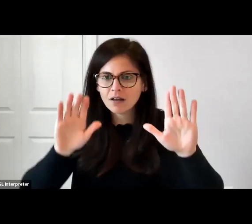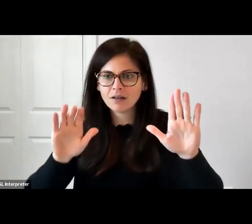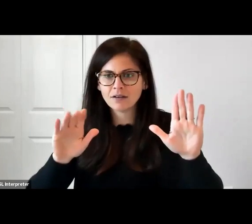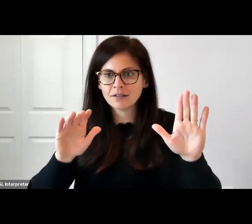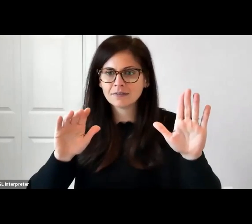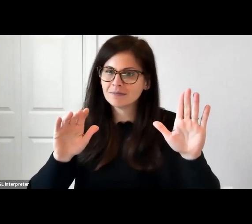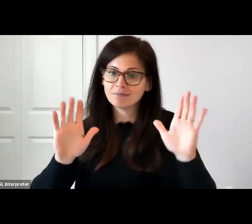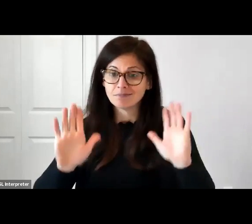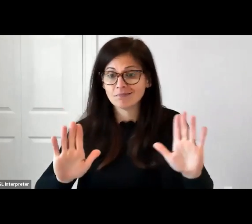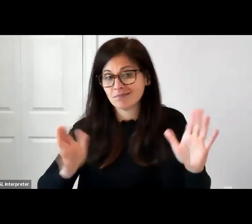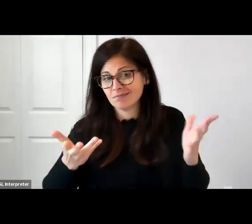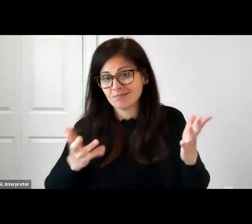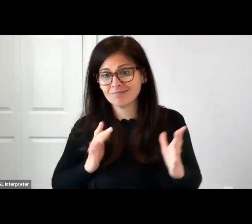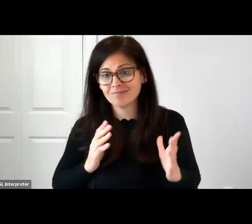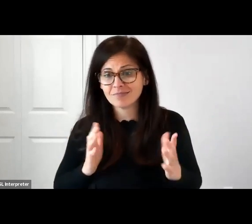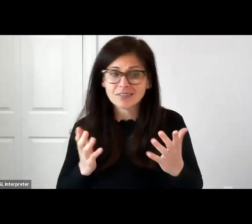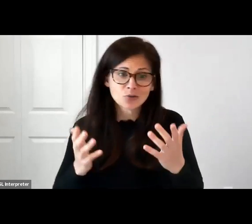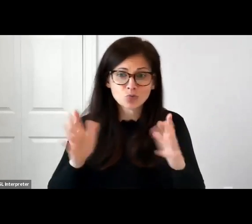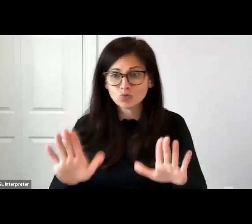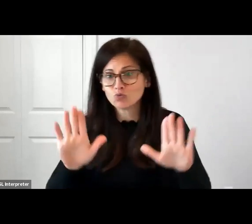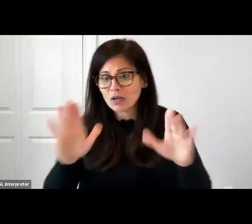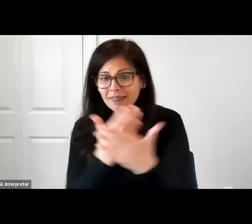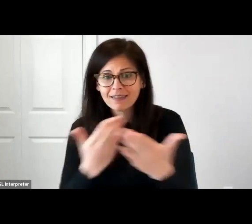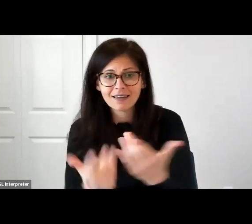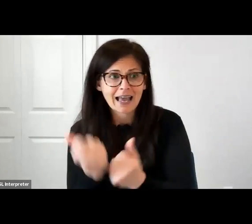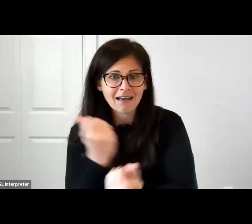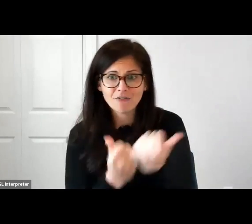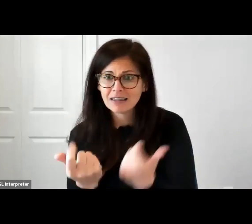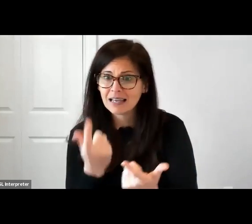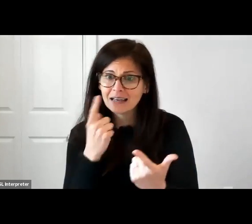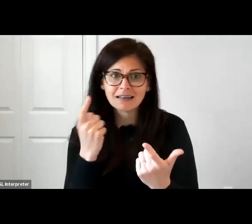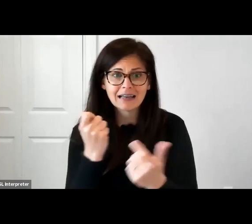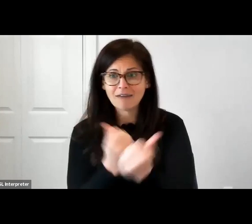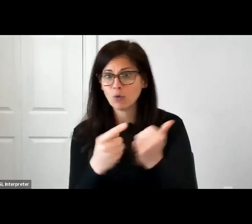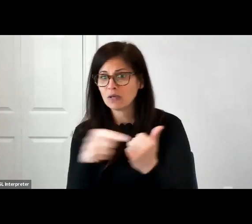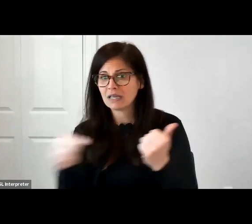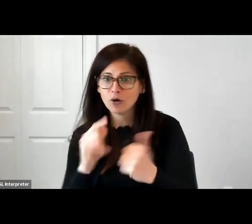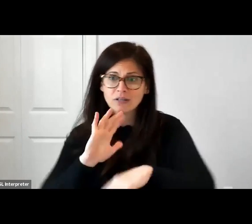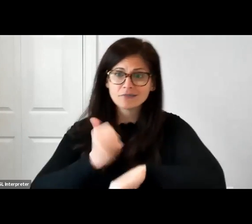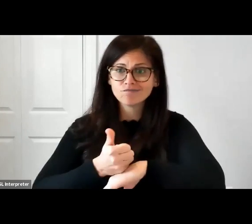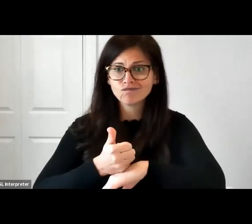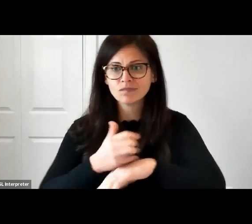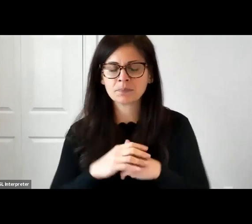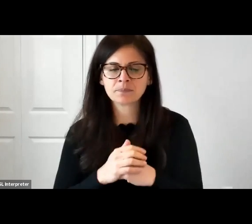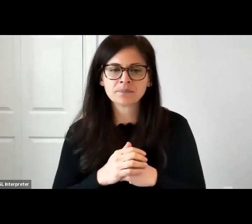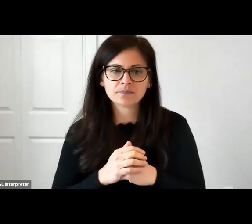wonderful thing that everyone has put together here. A little bit about us.